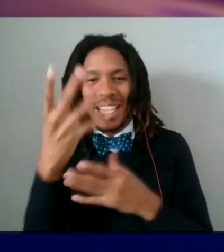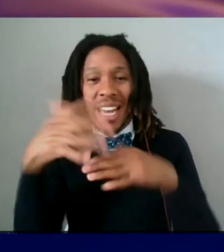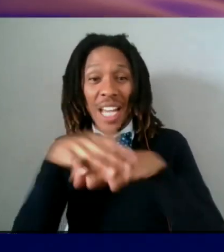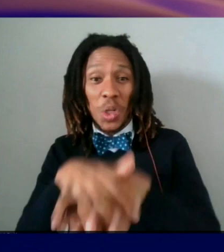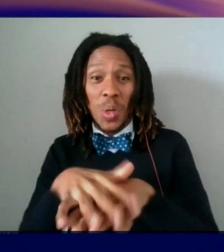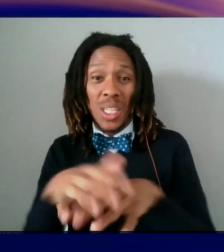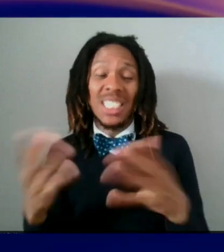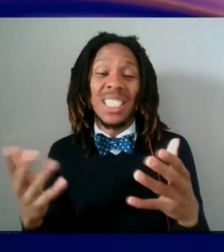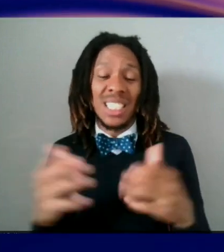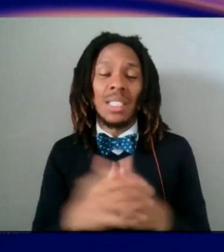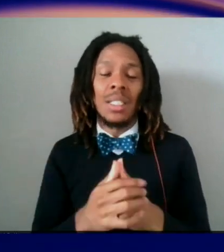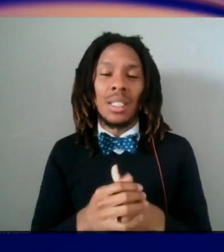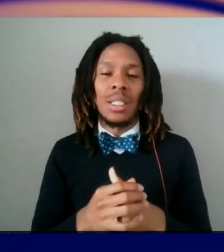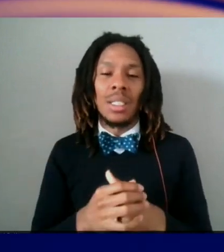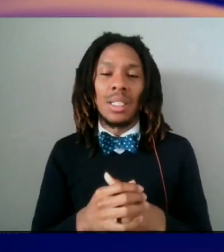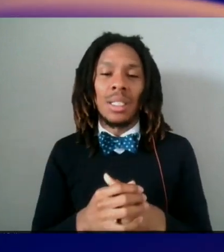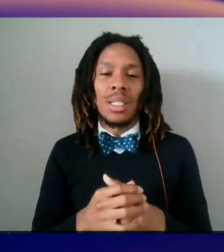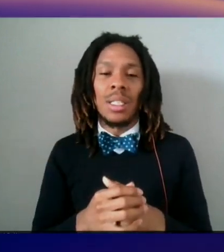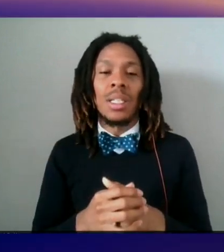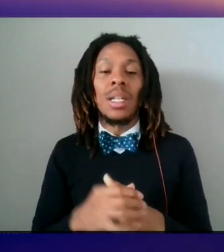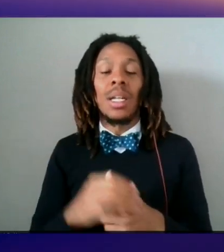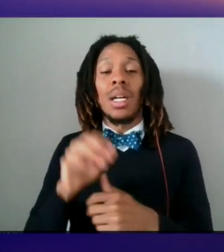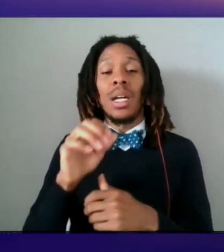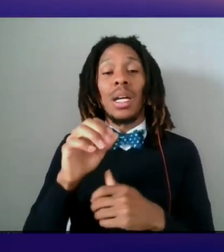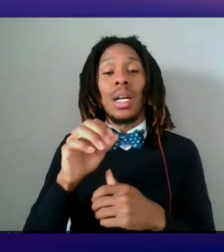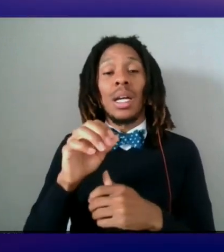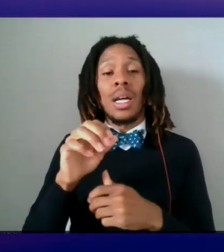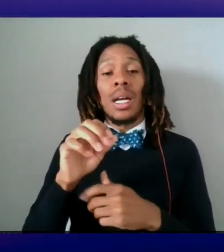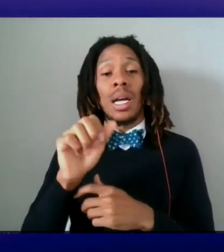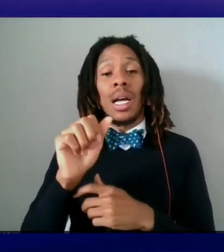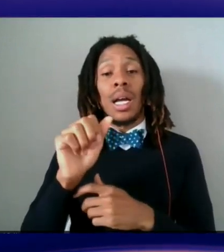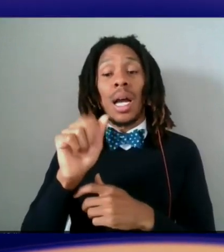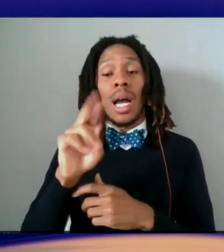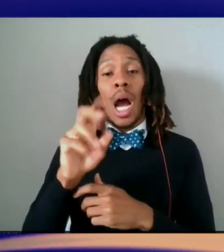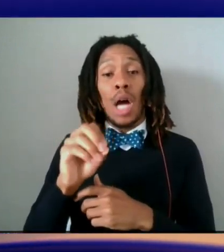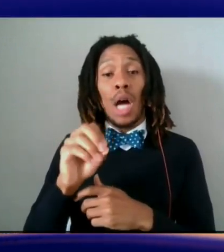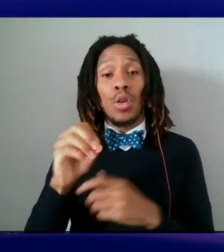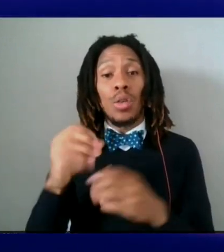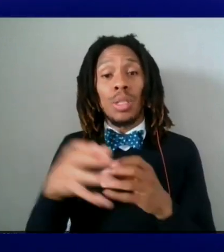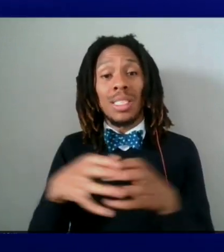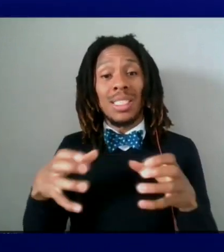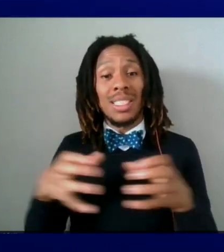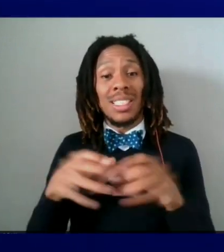And auto scaling specifically, is to sort of allow all this,